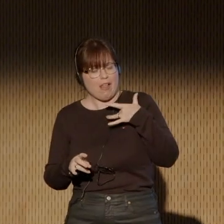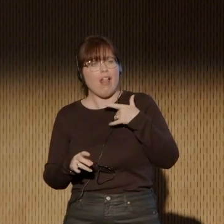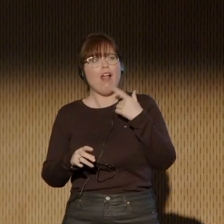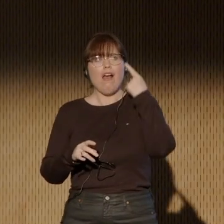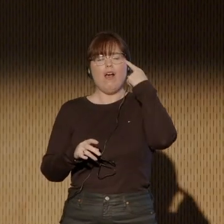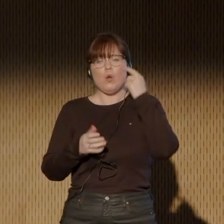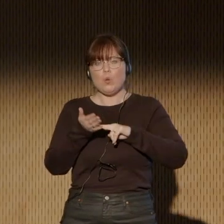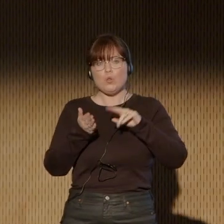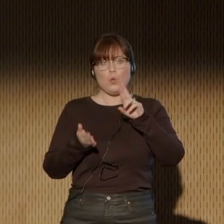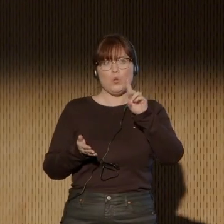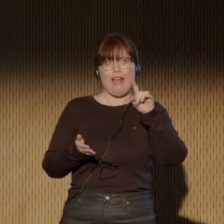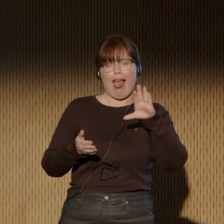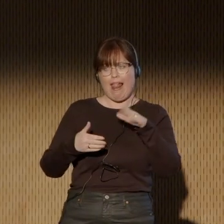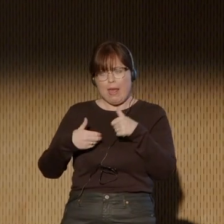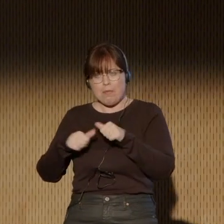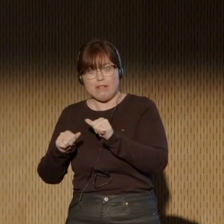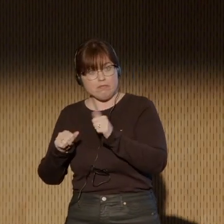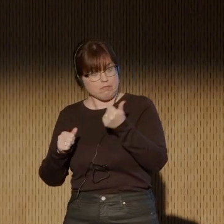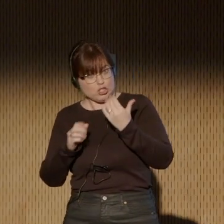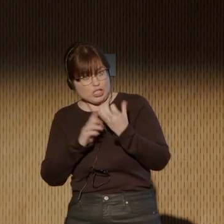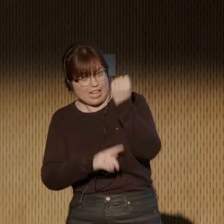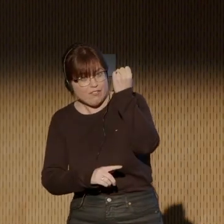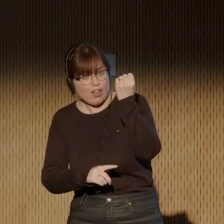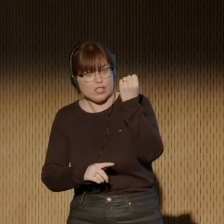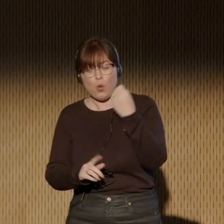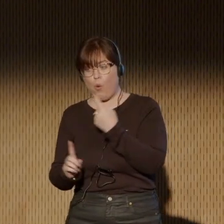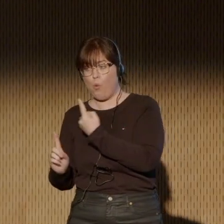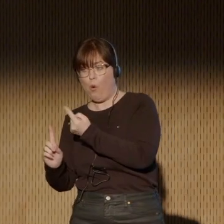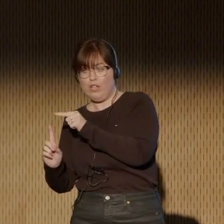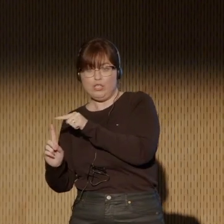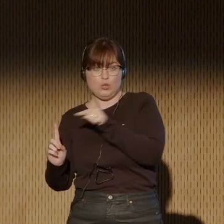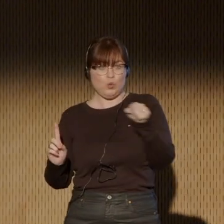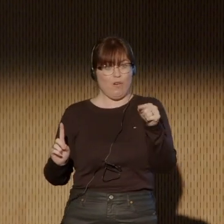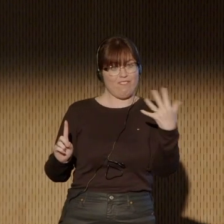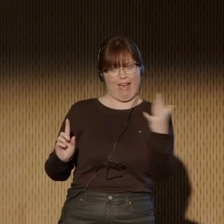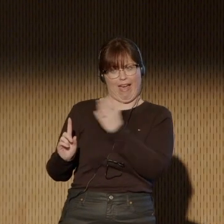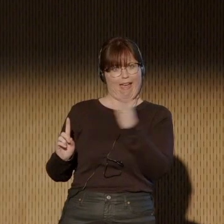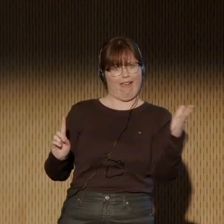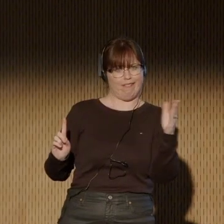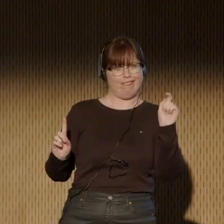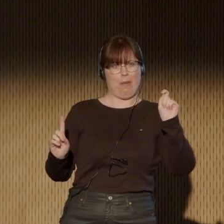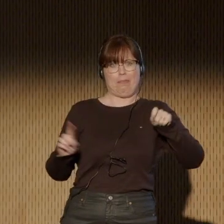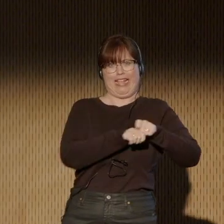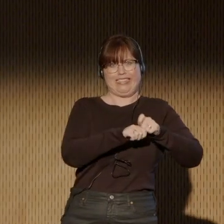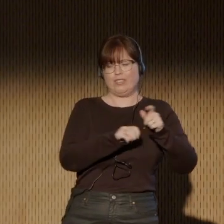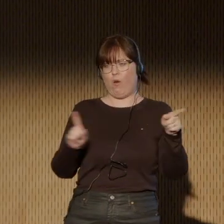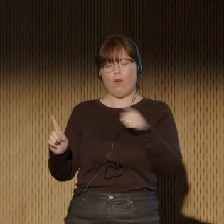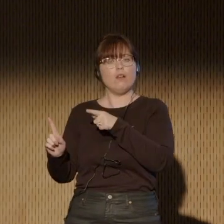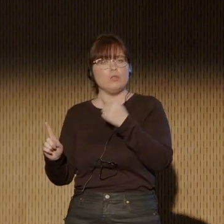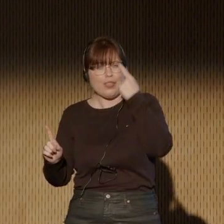UDL was on a scale of one, not at all, to five, extremely. And it was really heartening to see